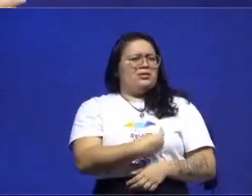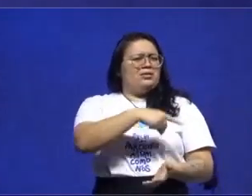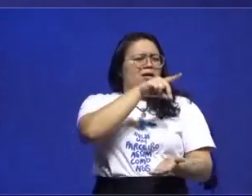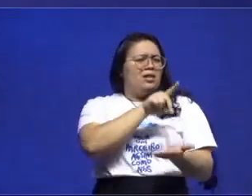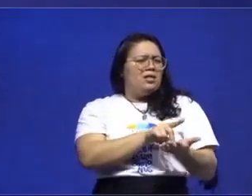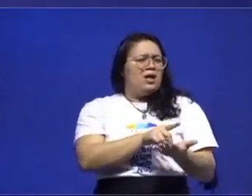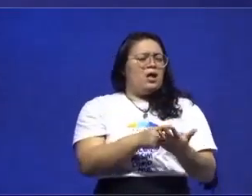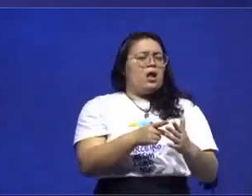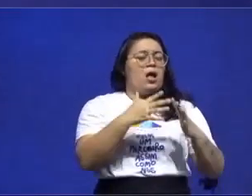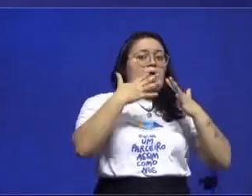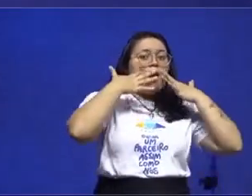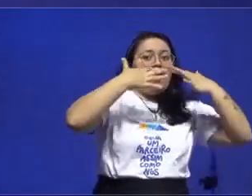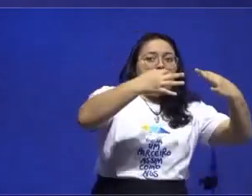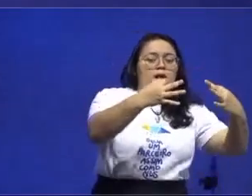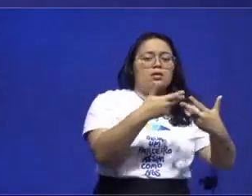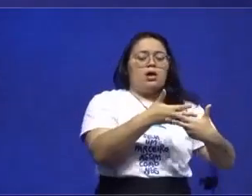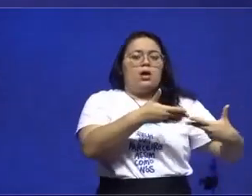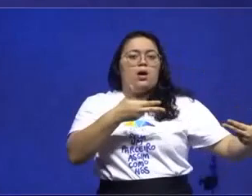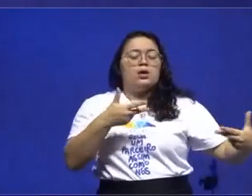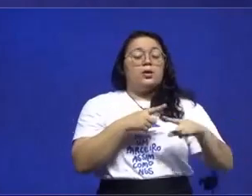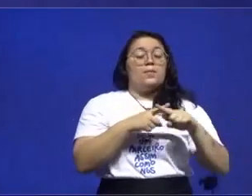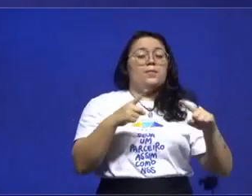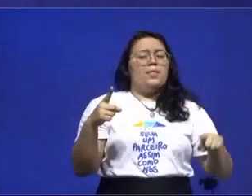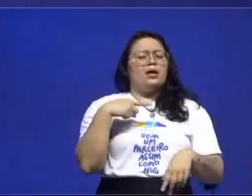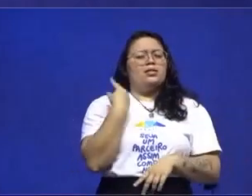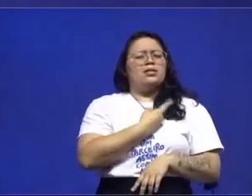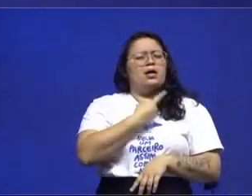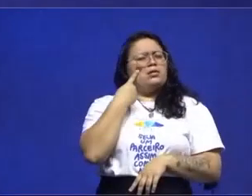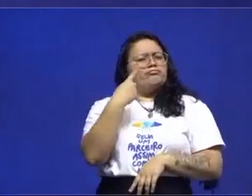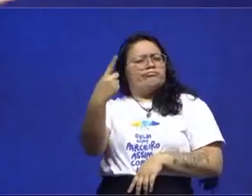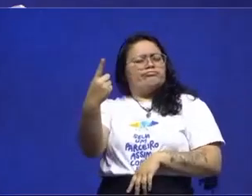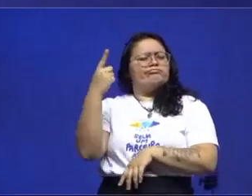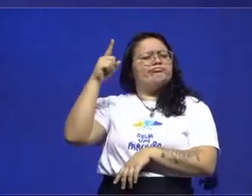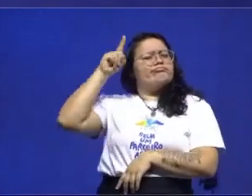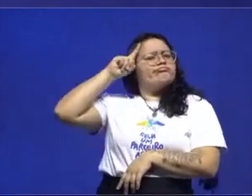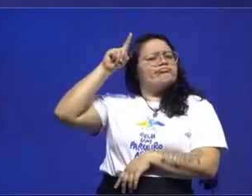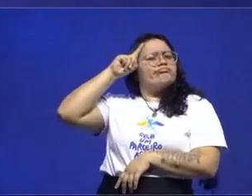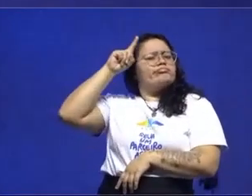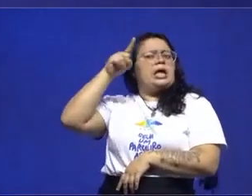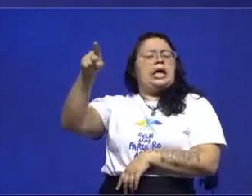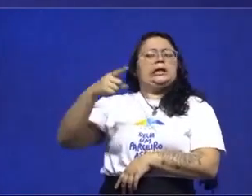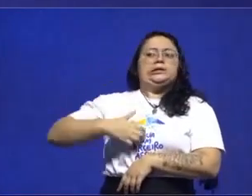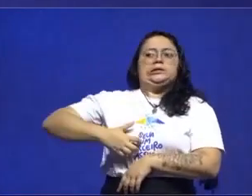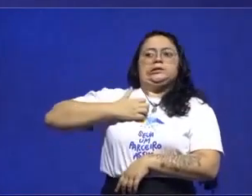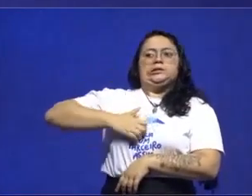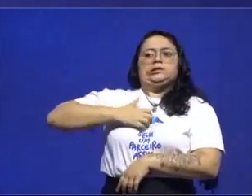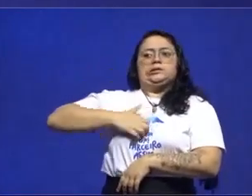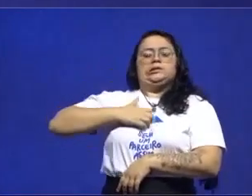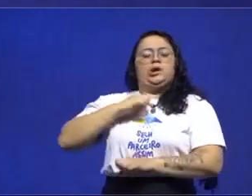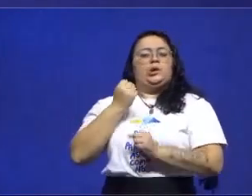warning sign but in practice we see this a lot a very irritable child who gets frustrated easily